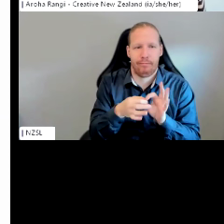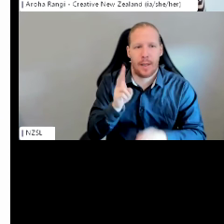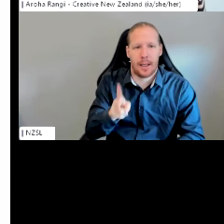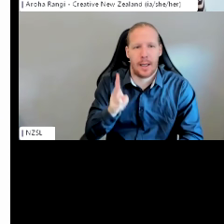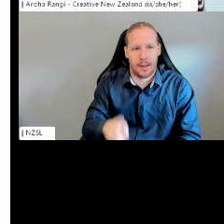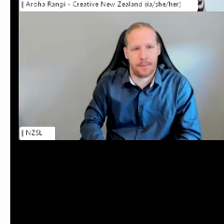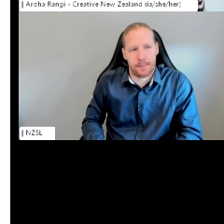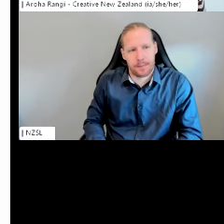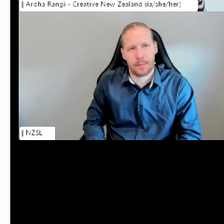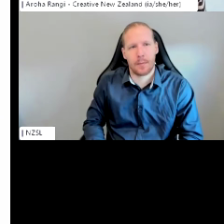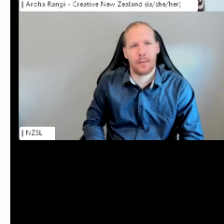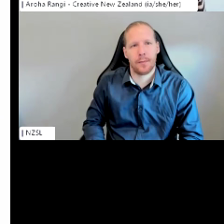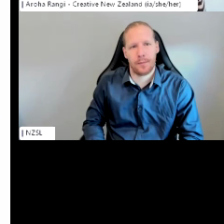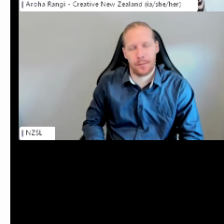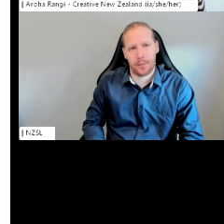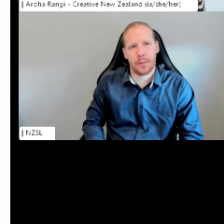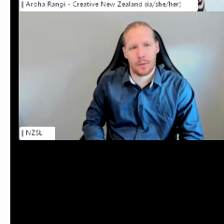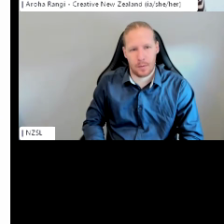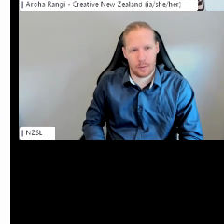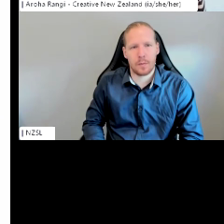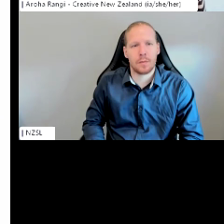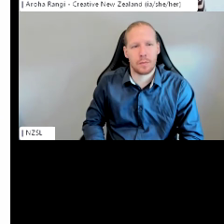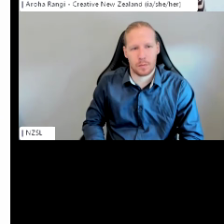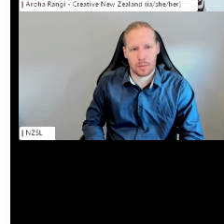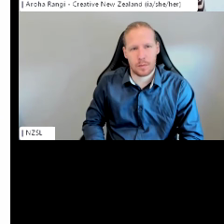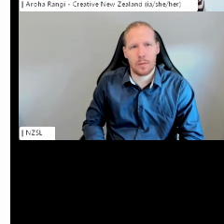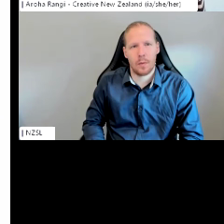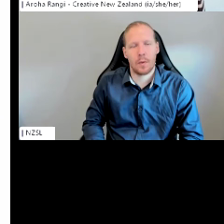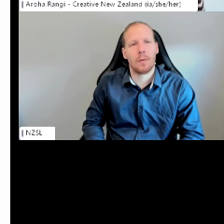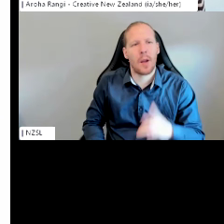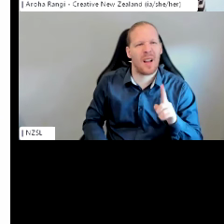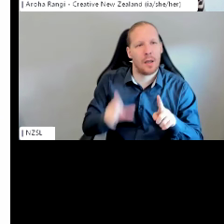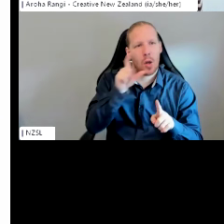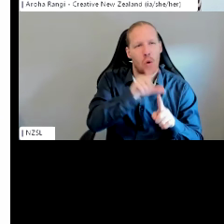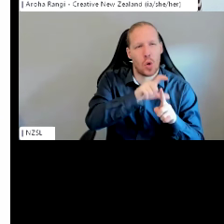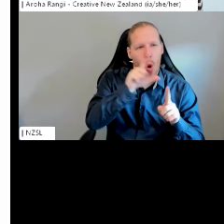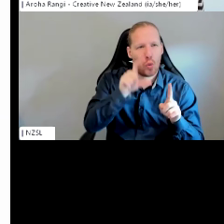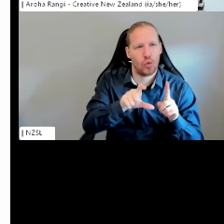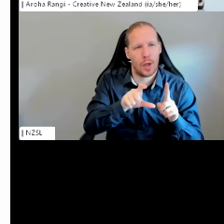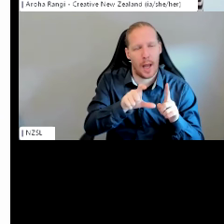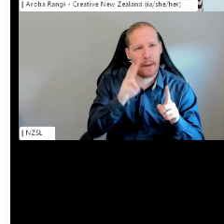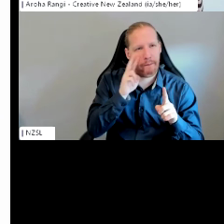is a really interesting lens for this. And New Zealand has the richest uh culture segments data